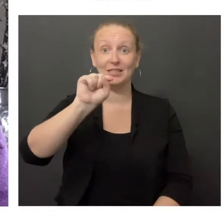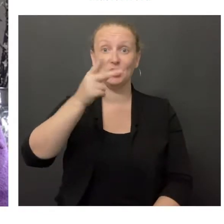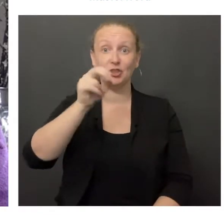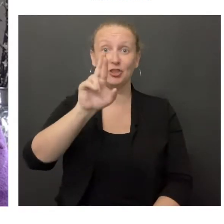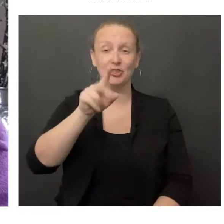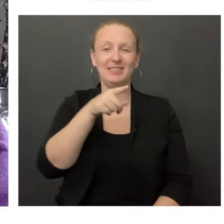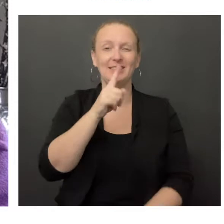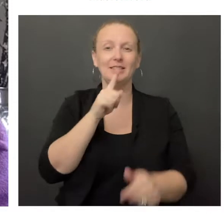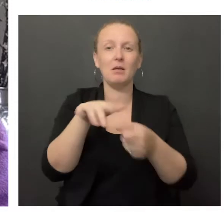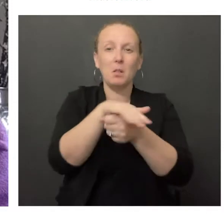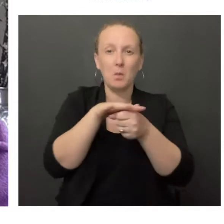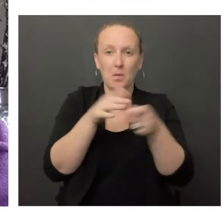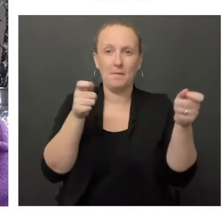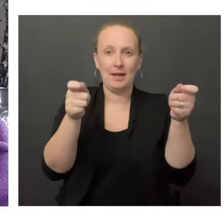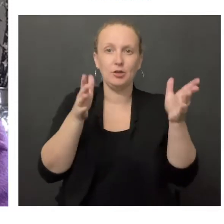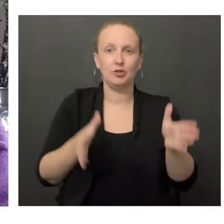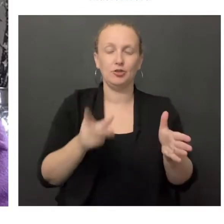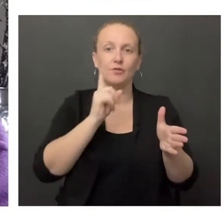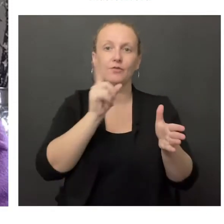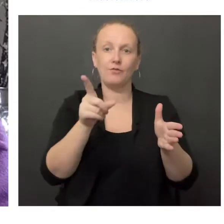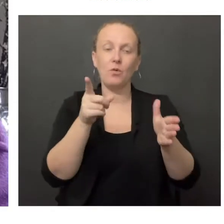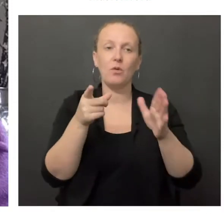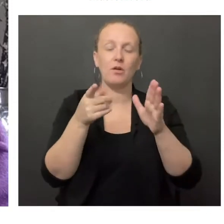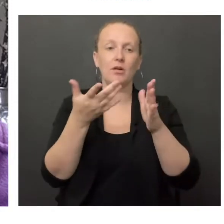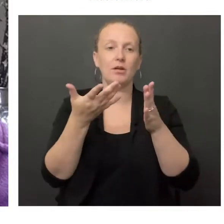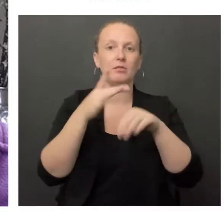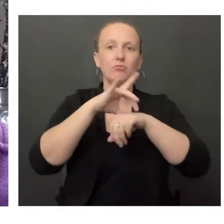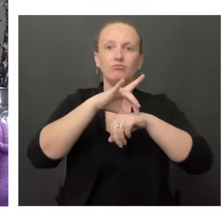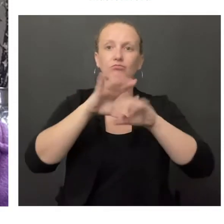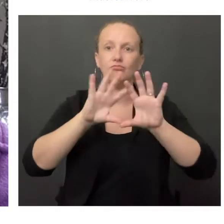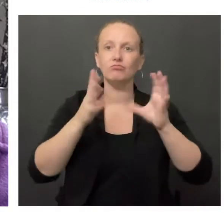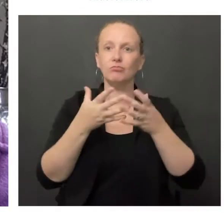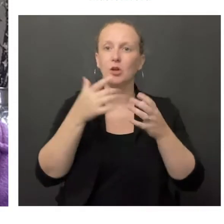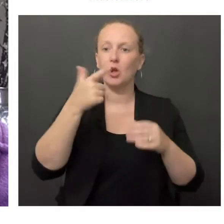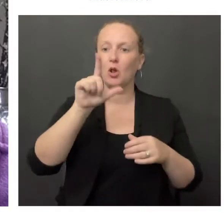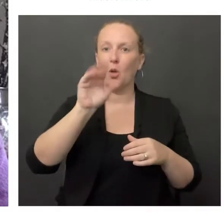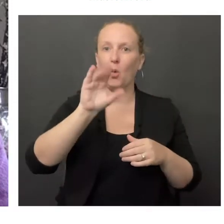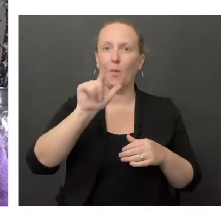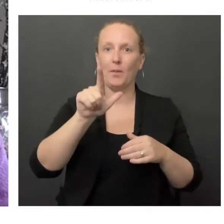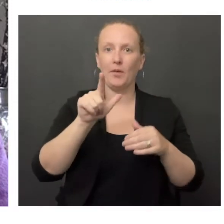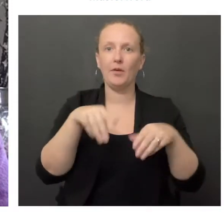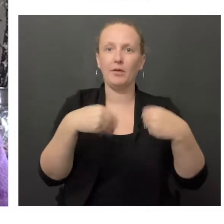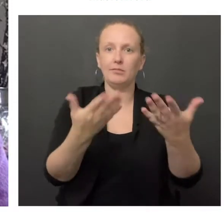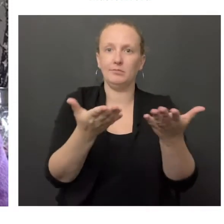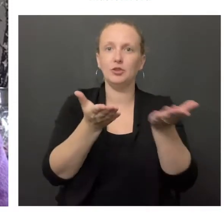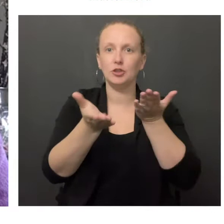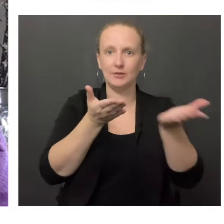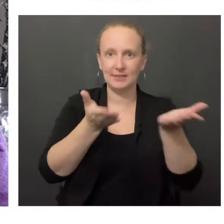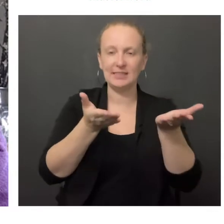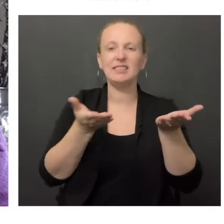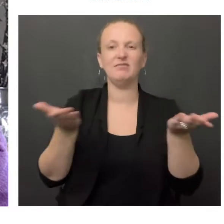Patient Operations with the Houston Methodist Global Health Care Services Houston Methodist Hospital.